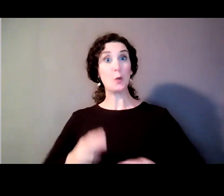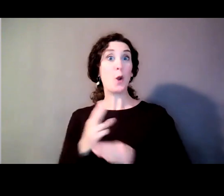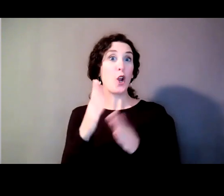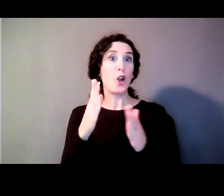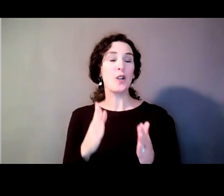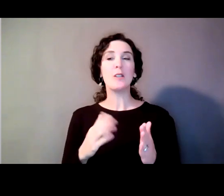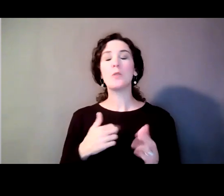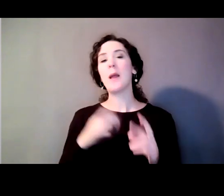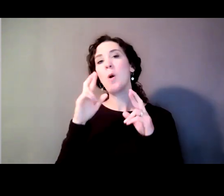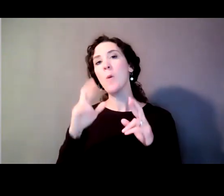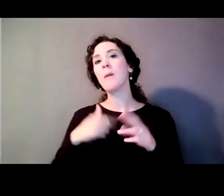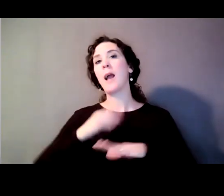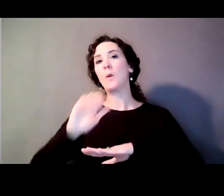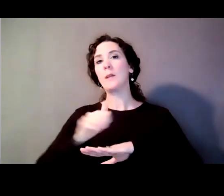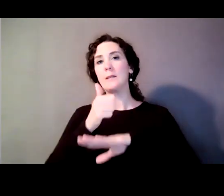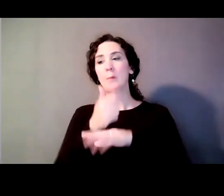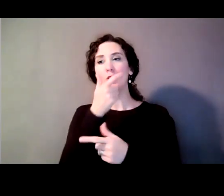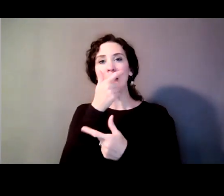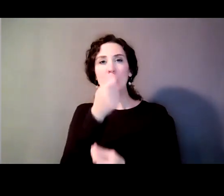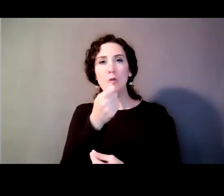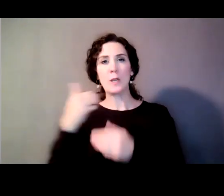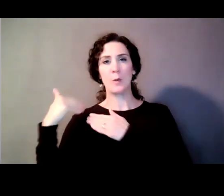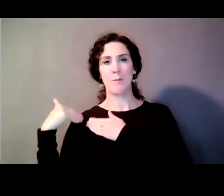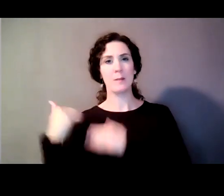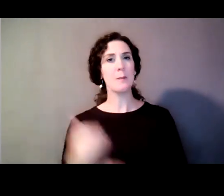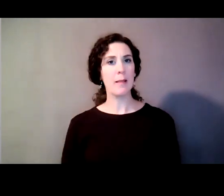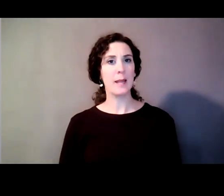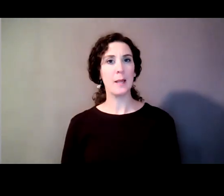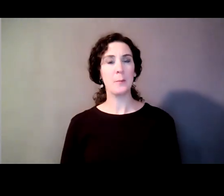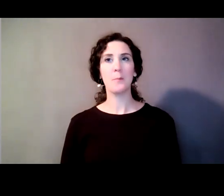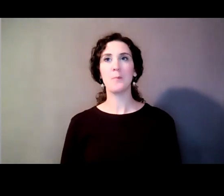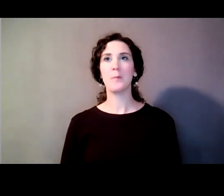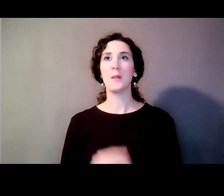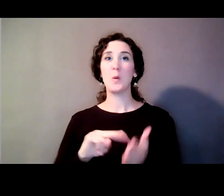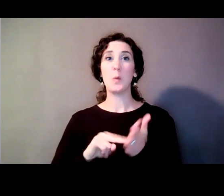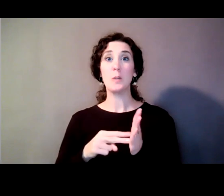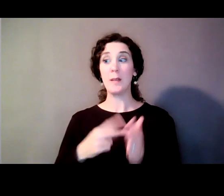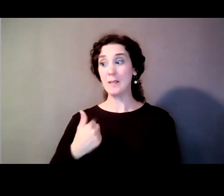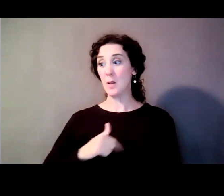is to establish an interesting responsibility that we all have, anyone who